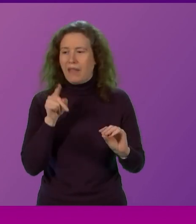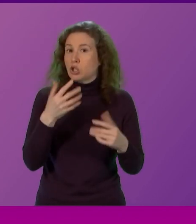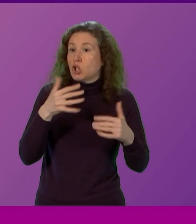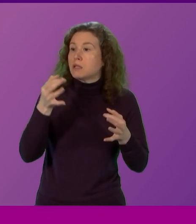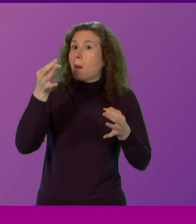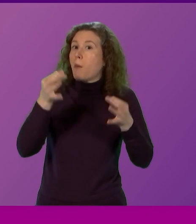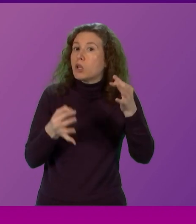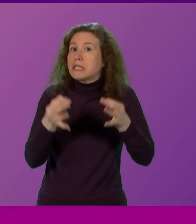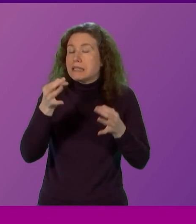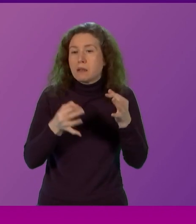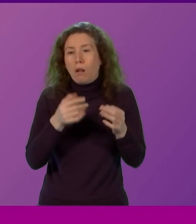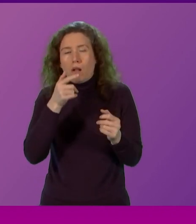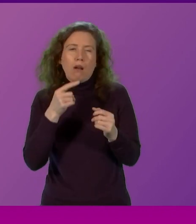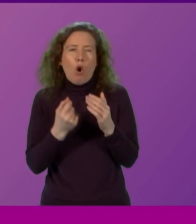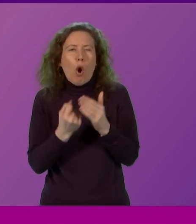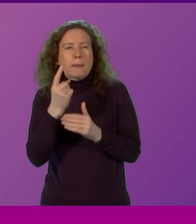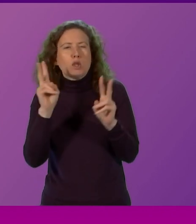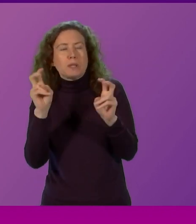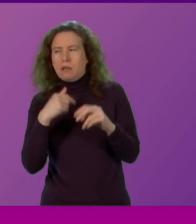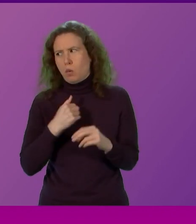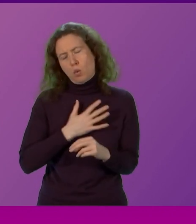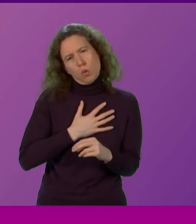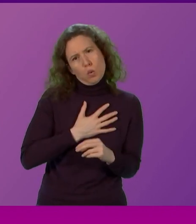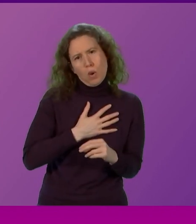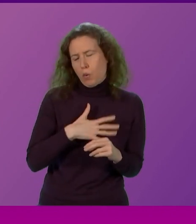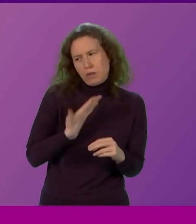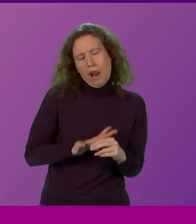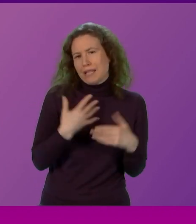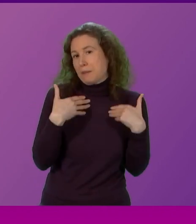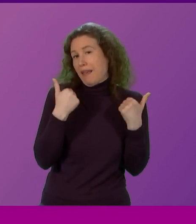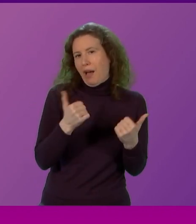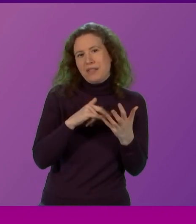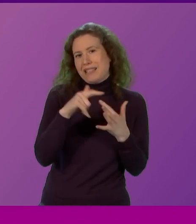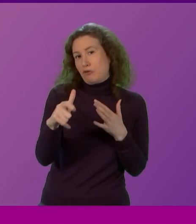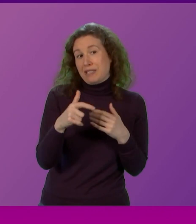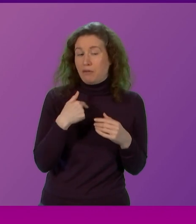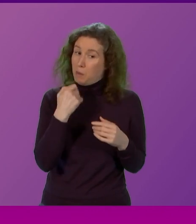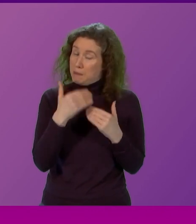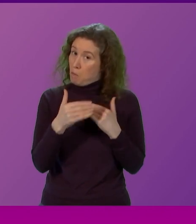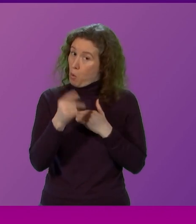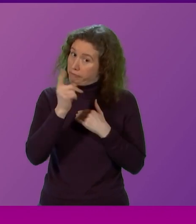opportunism, so I would hate to be the health secretary sat next to her—there is going to be some more finger wagging coming in a minute.